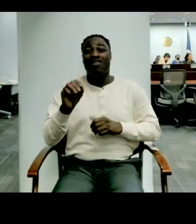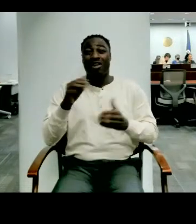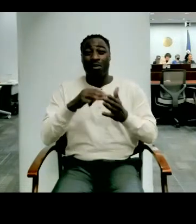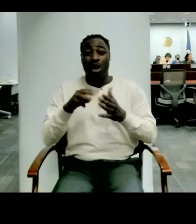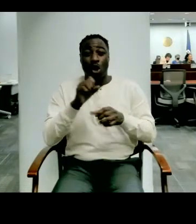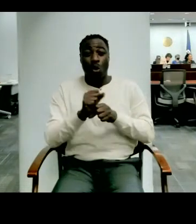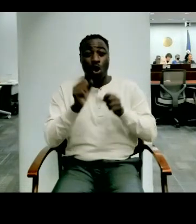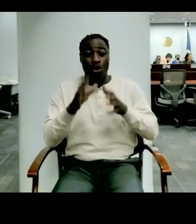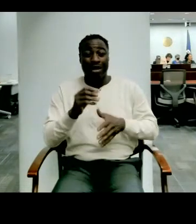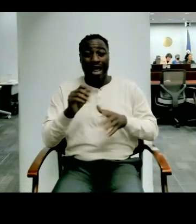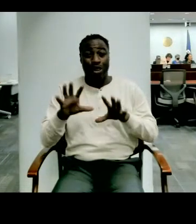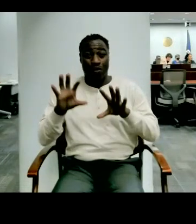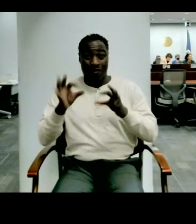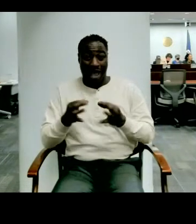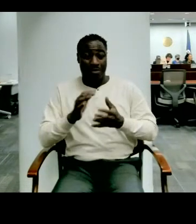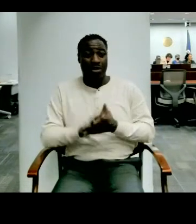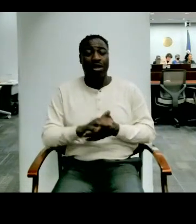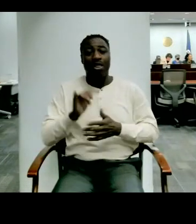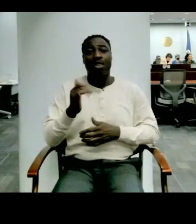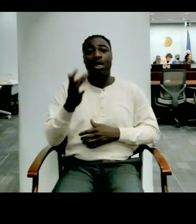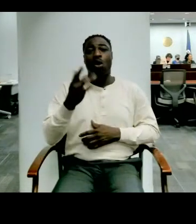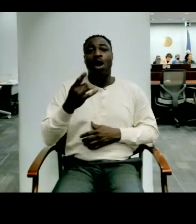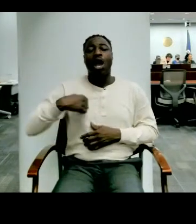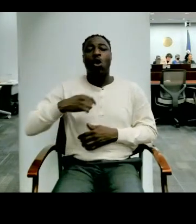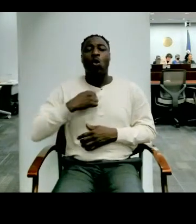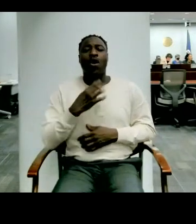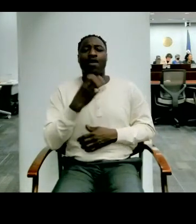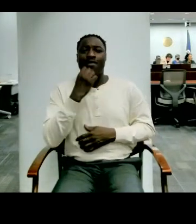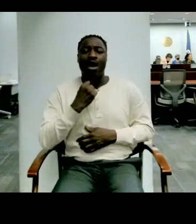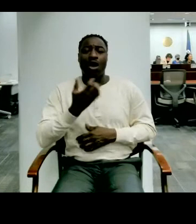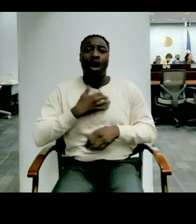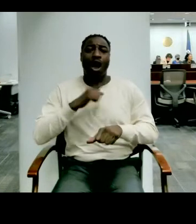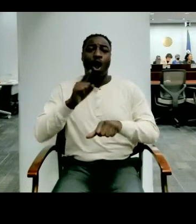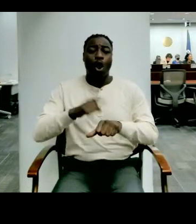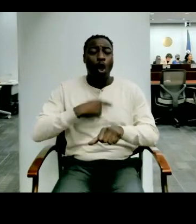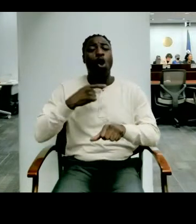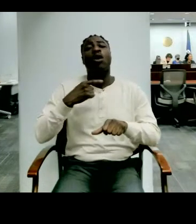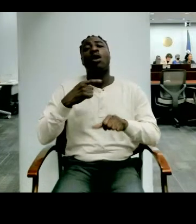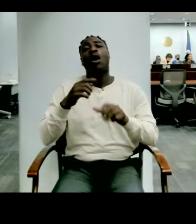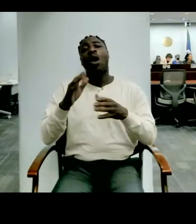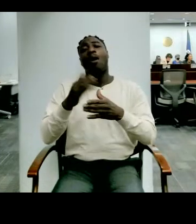and their families, which is why we value our long standing partnership with the Commission.